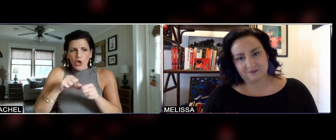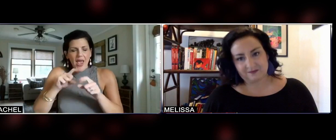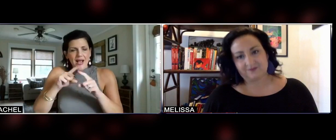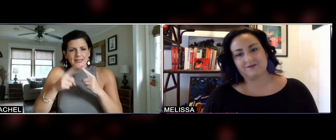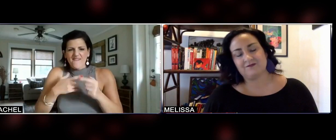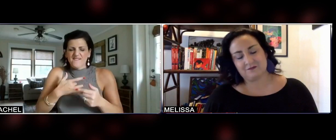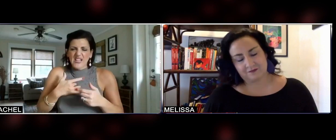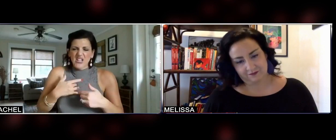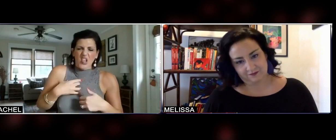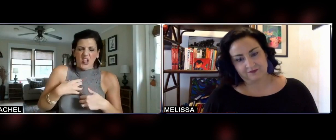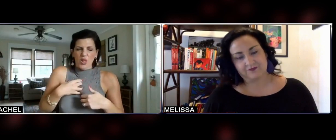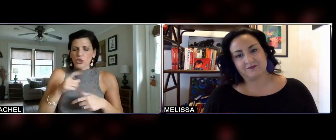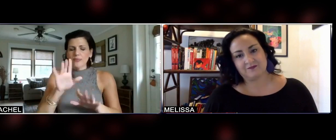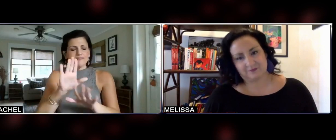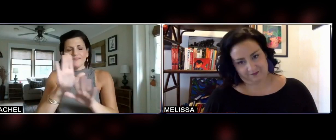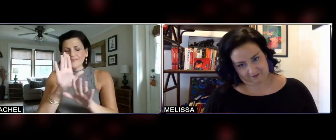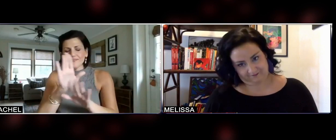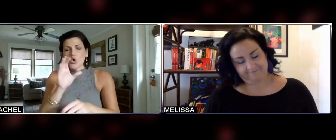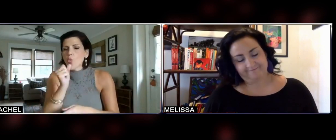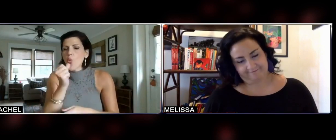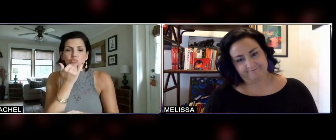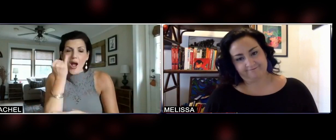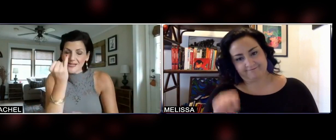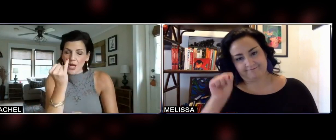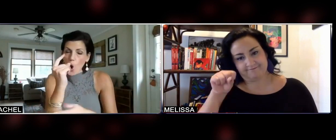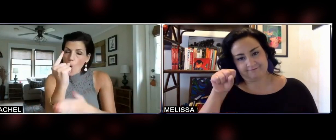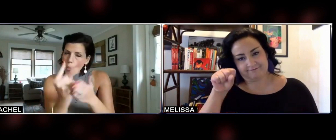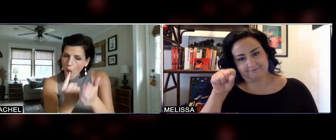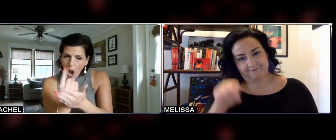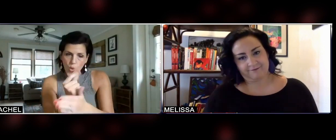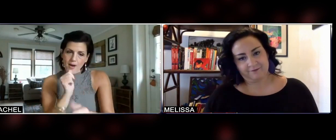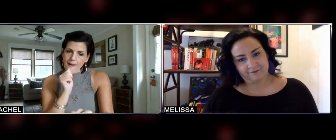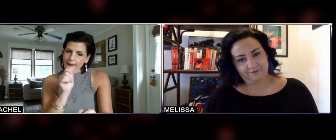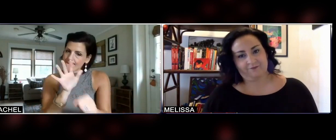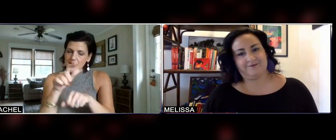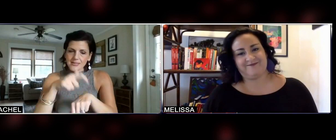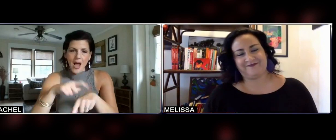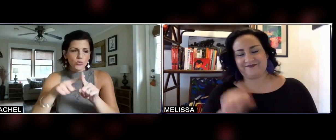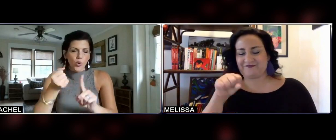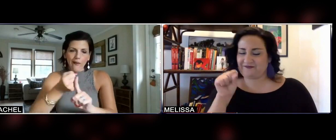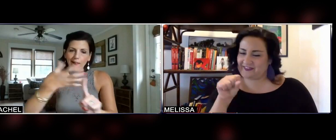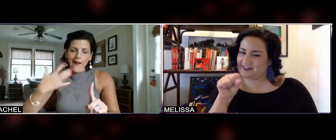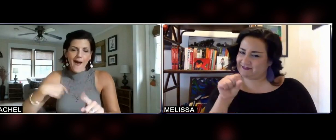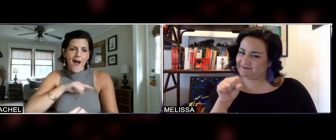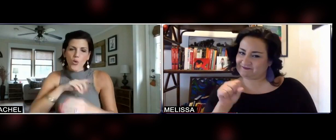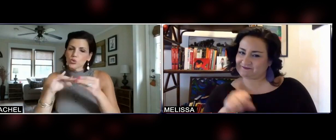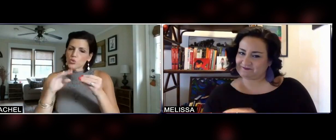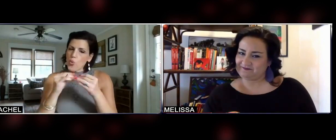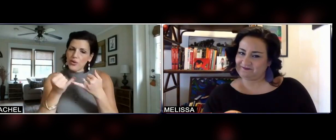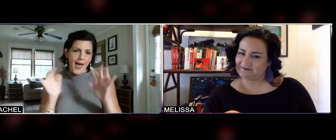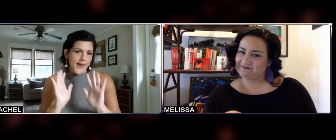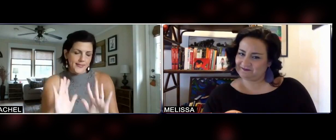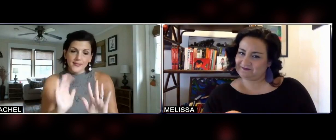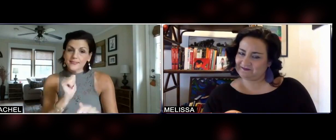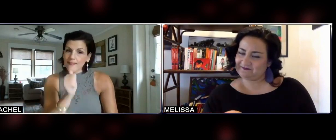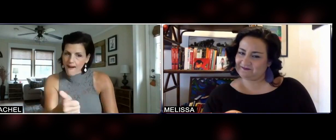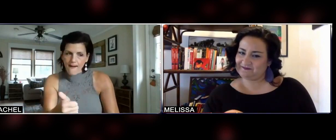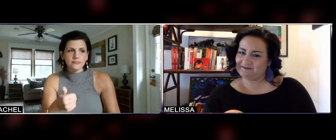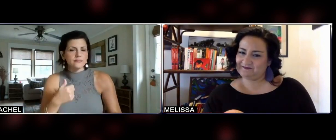then feel intimidated. Don't get the wrong idea. An one-hour show is not enough time to expand on our storylines.